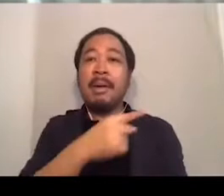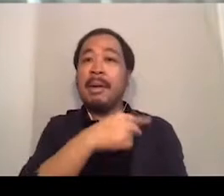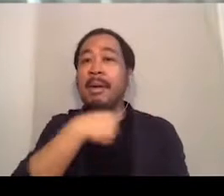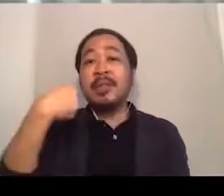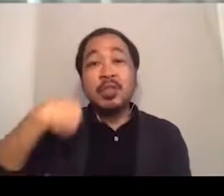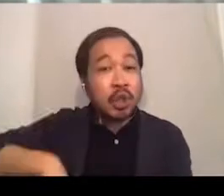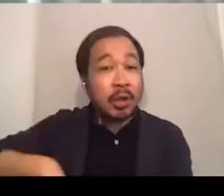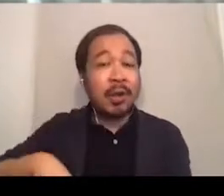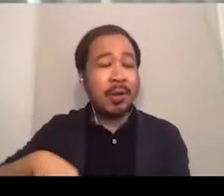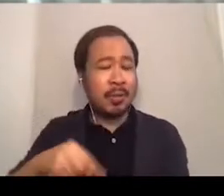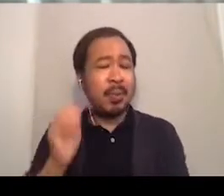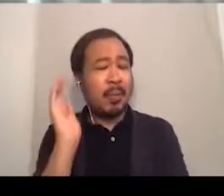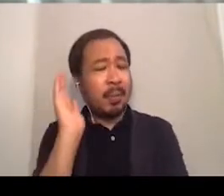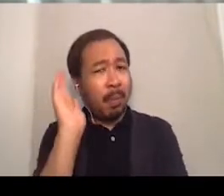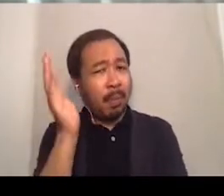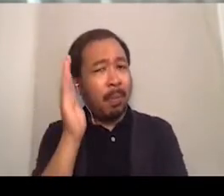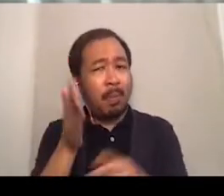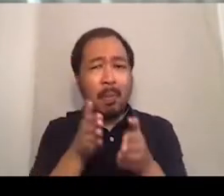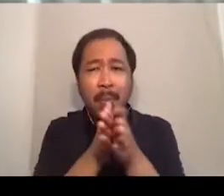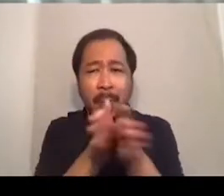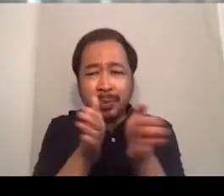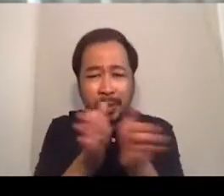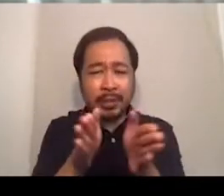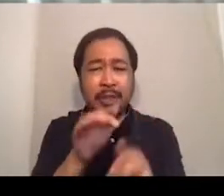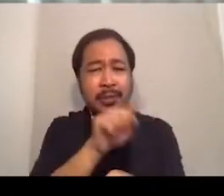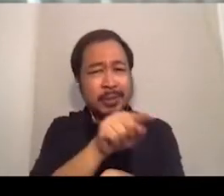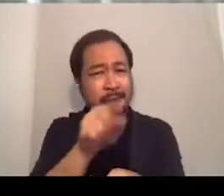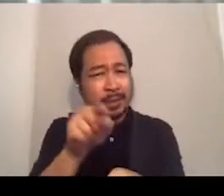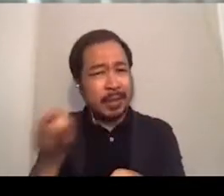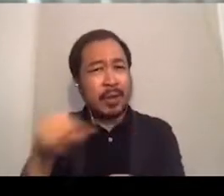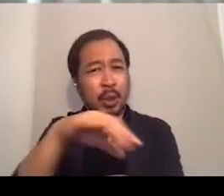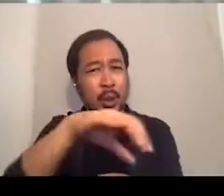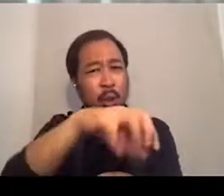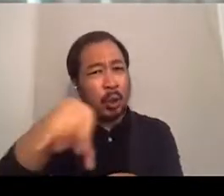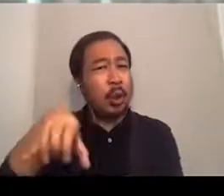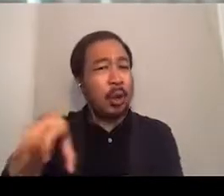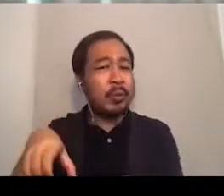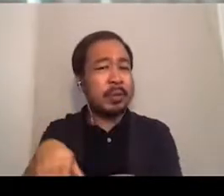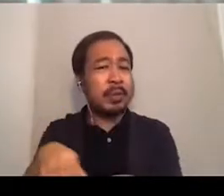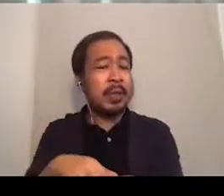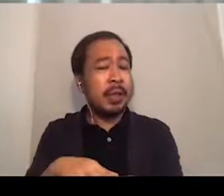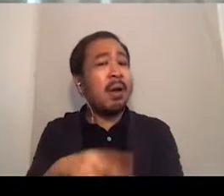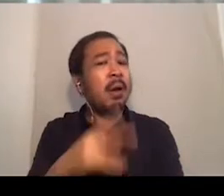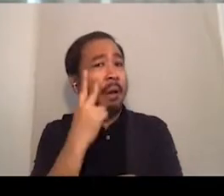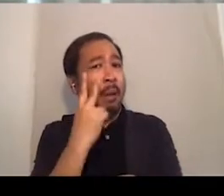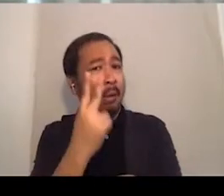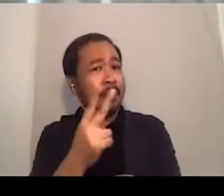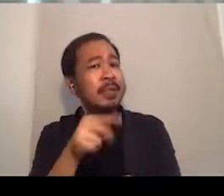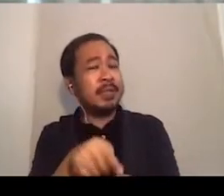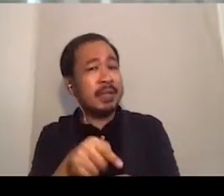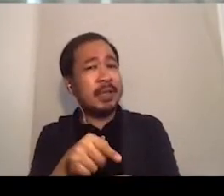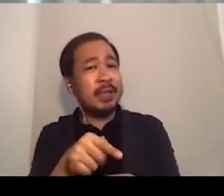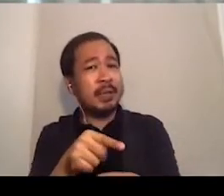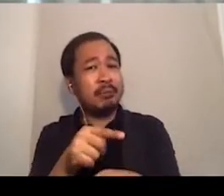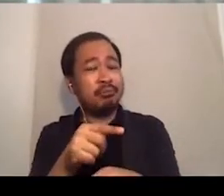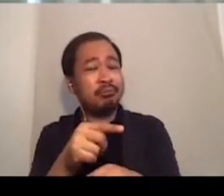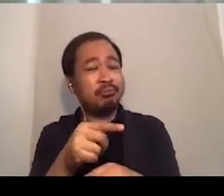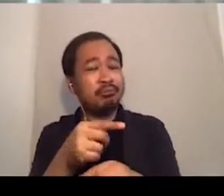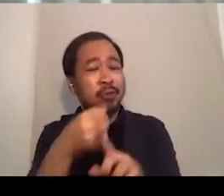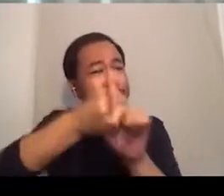The reality that persons with disabilities need to be involved